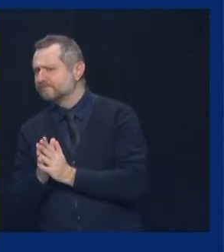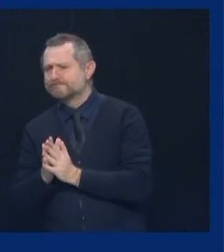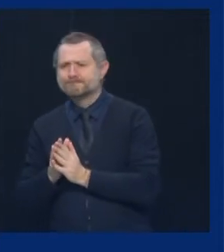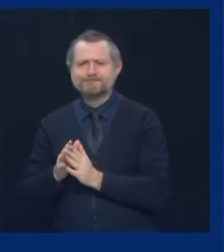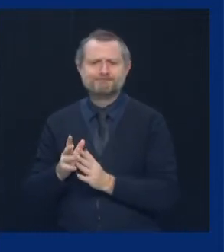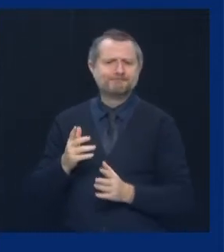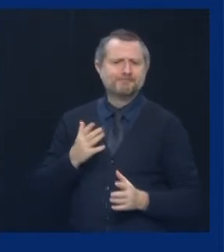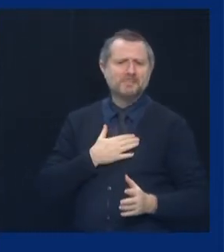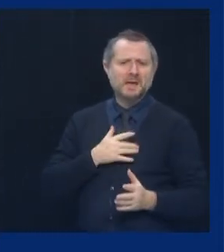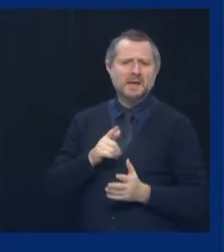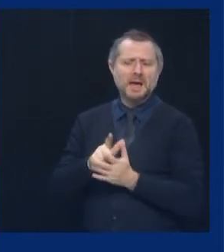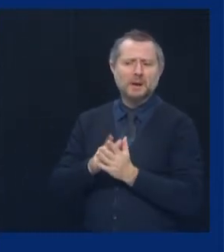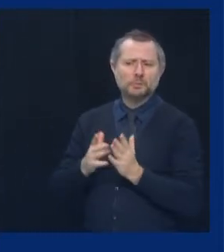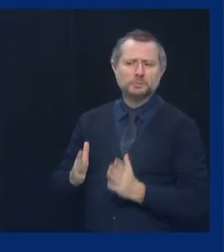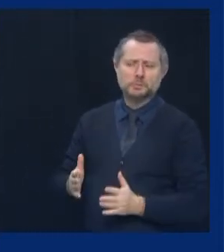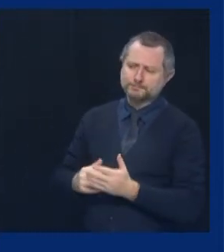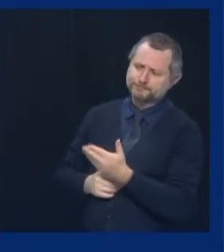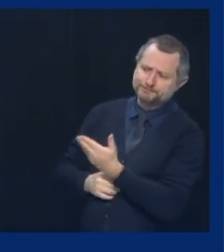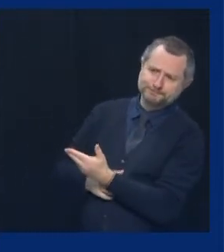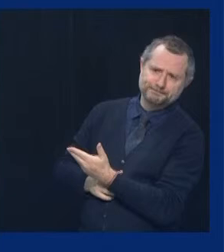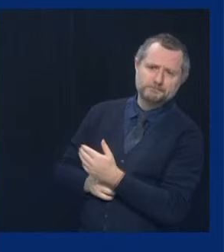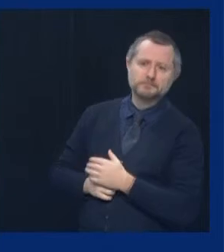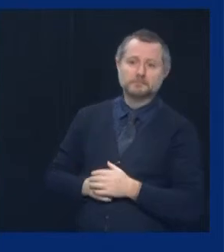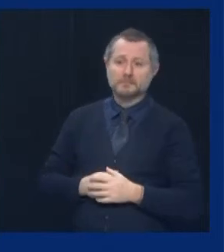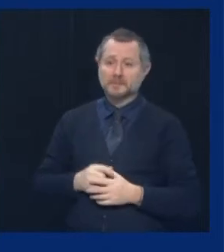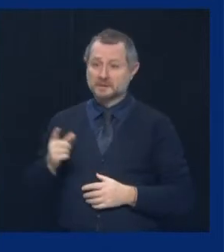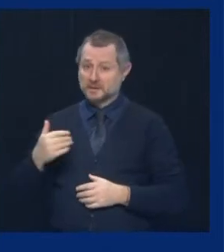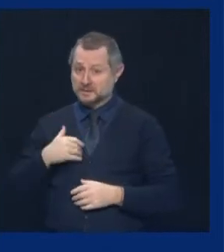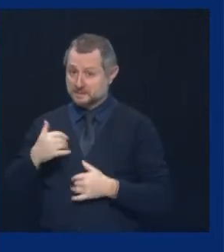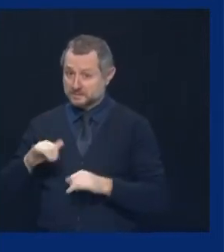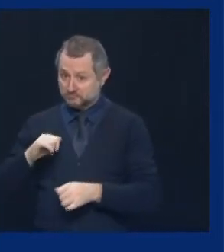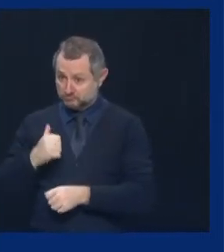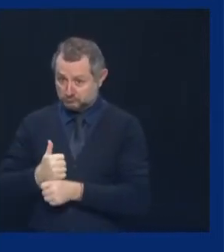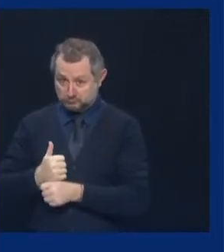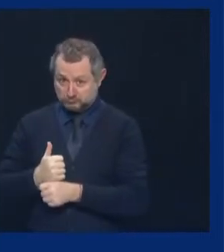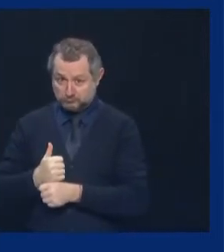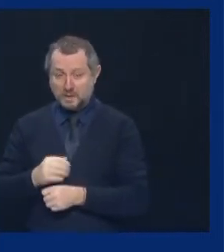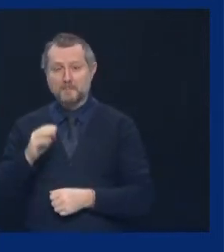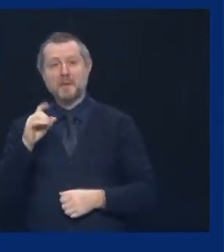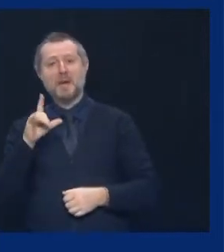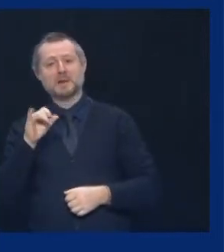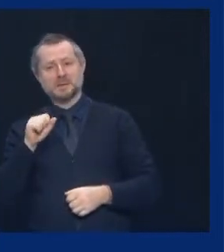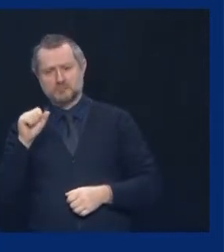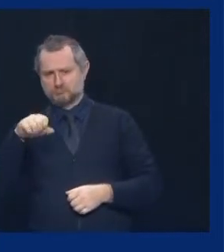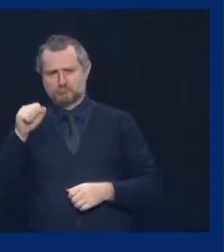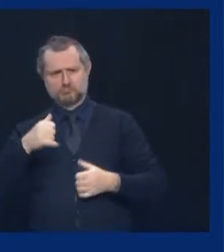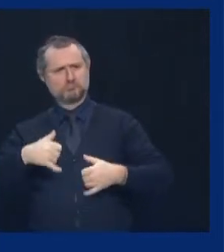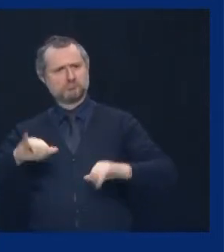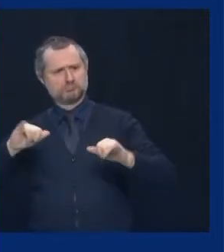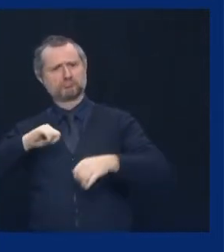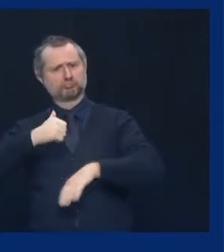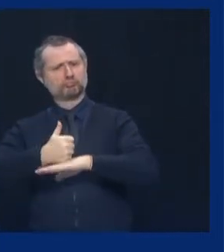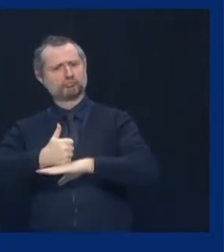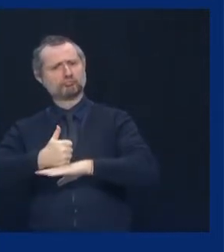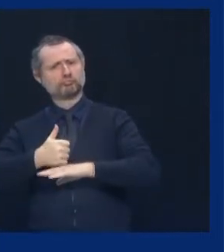HOW ARE YOU? HAPPY HOLIDAYS TO YOU AND YOUR FAMILY. I NEED TO CONSULT WITH MY COUNSEL HERE ON THE EVICTION.